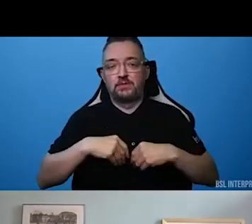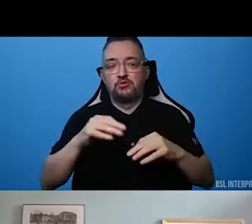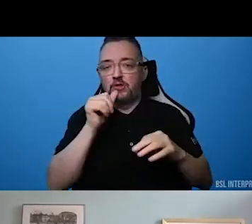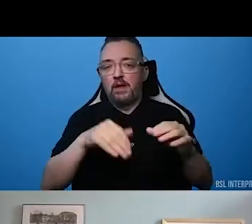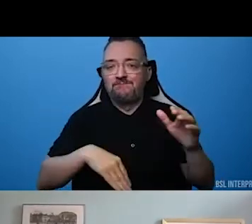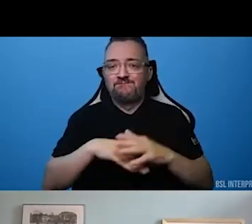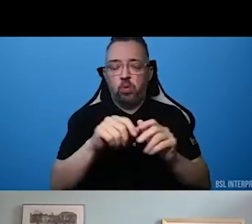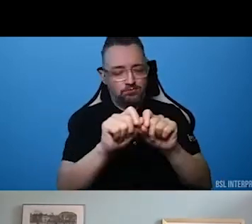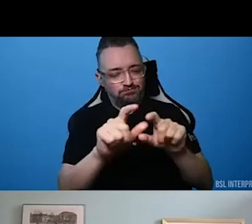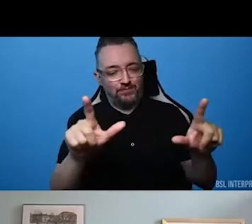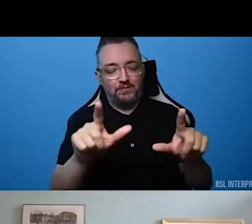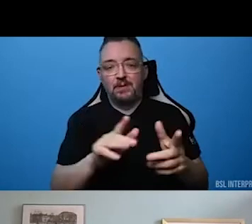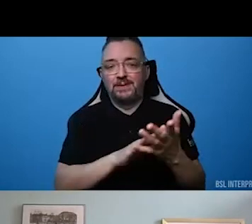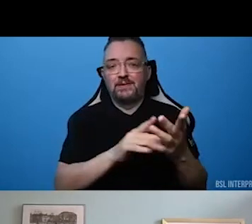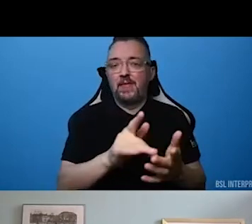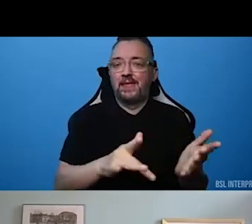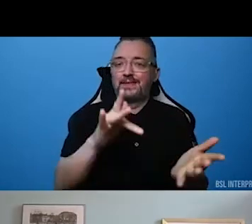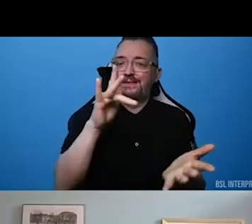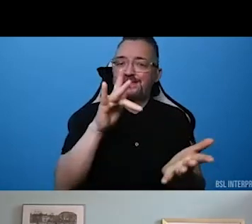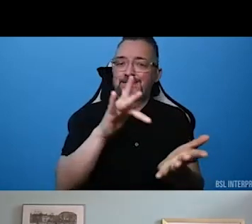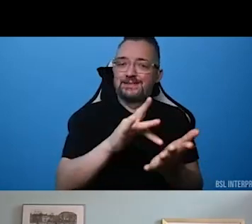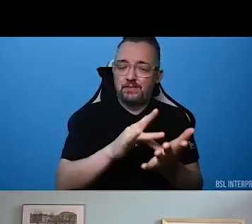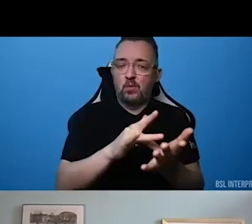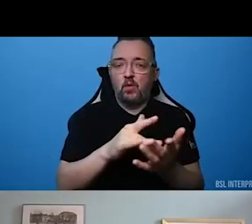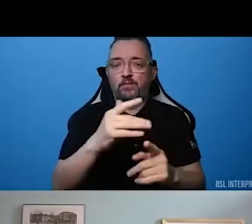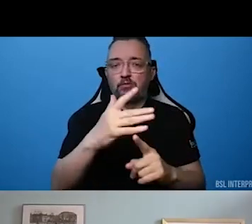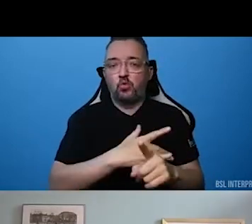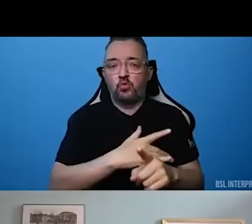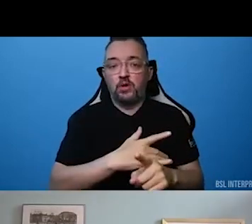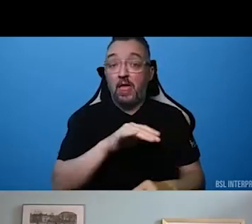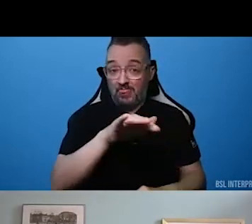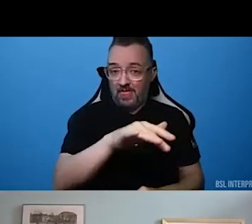and they made the center of the story. So they're present but marginalized